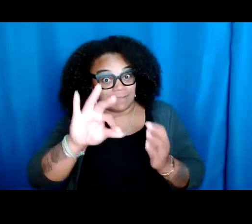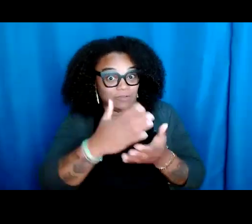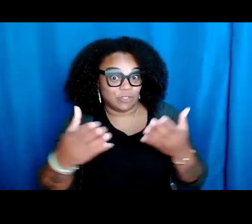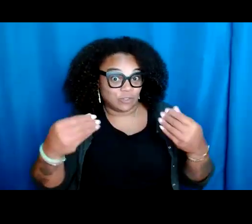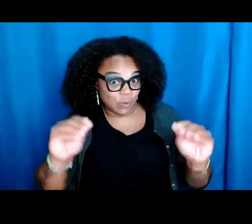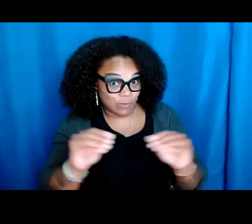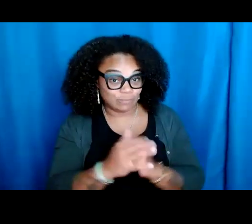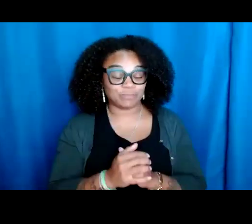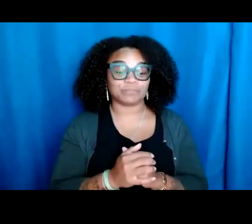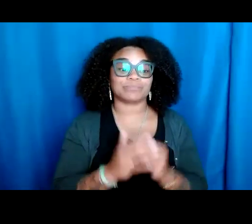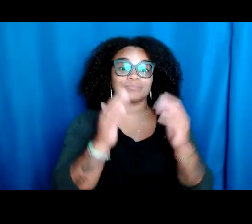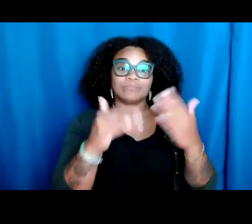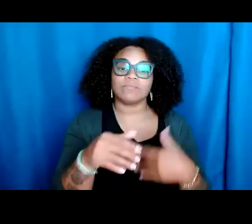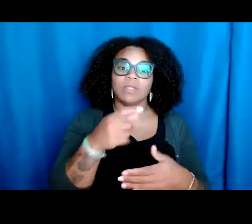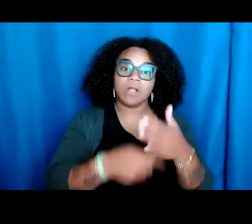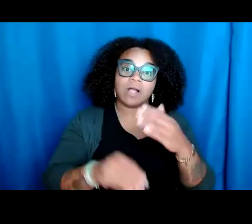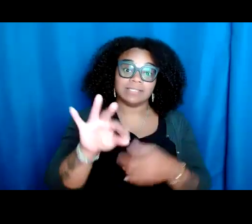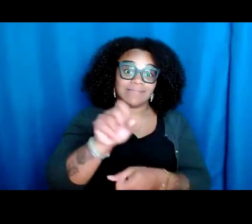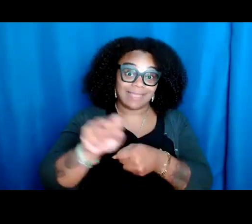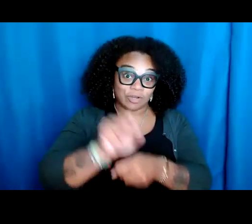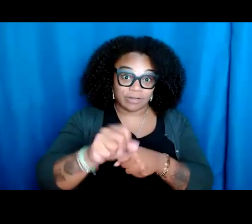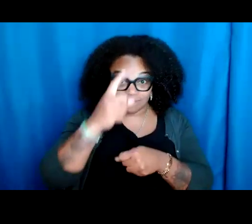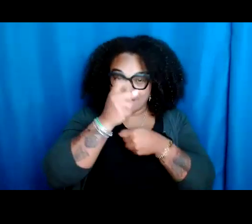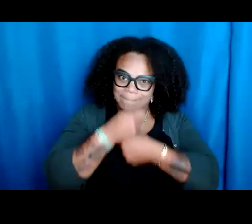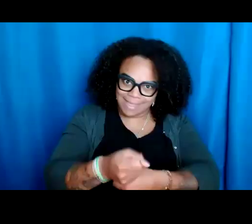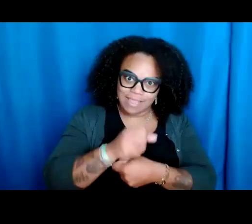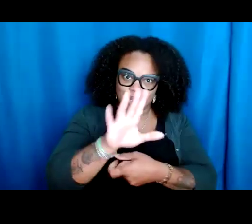Your cost of labor to create your product. If you pay somebody to sew,